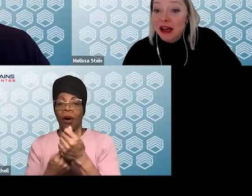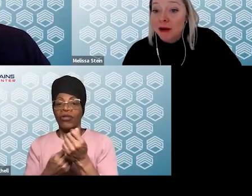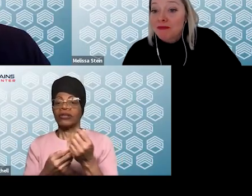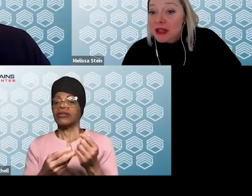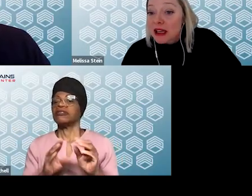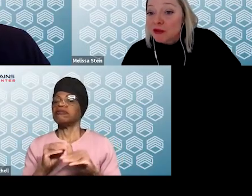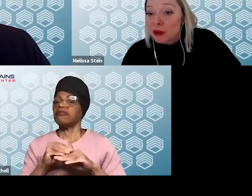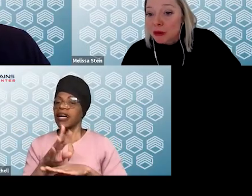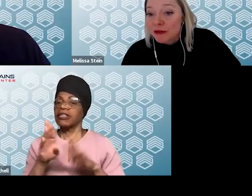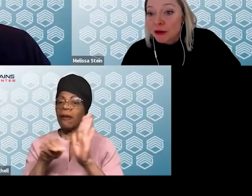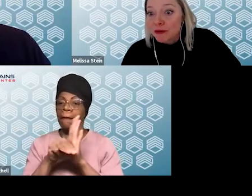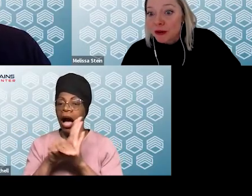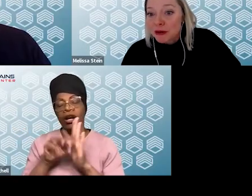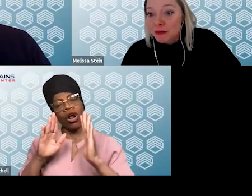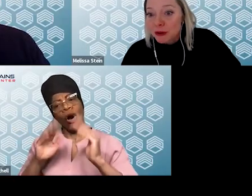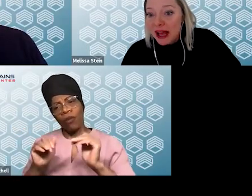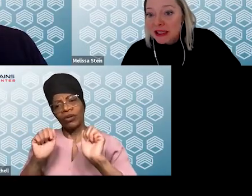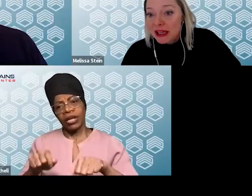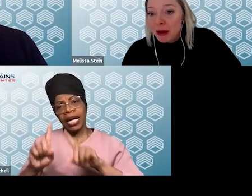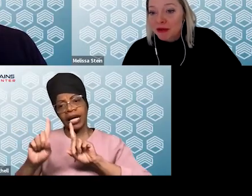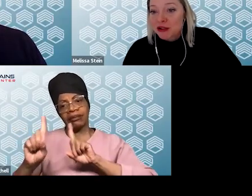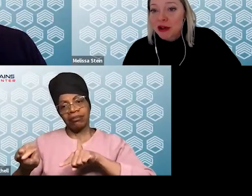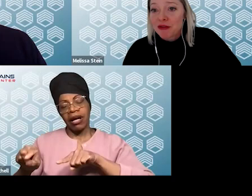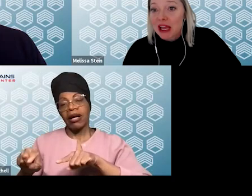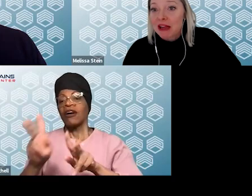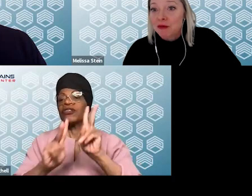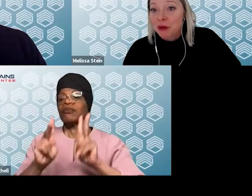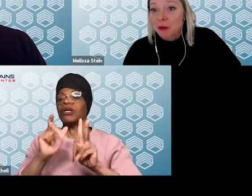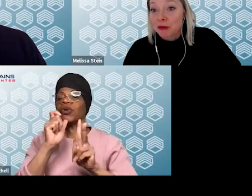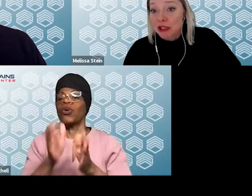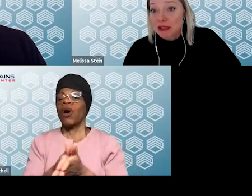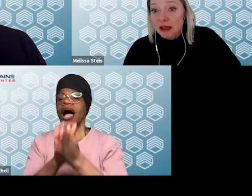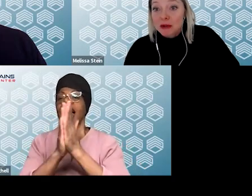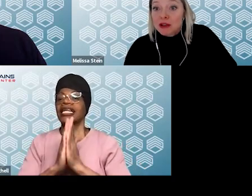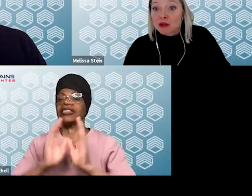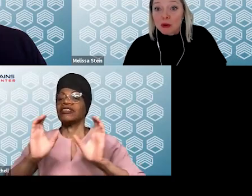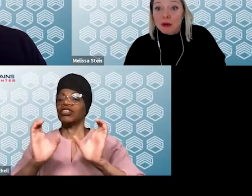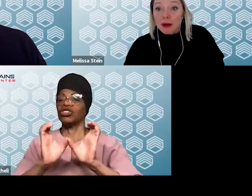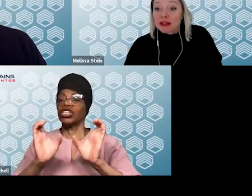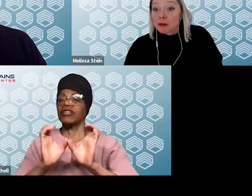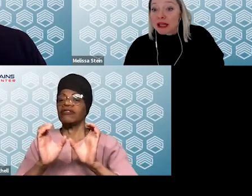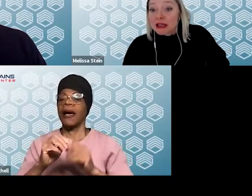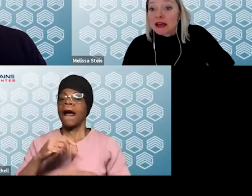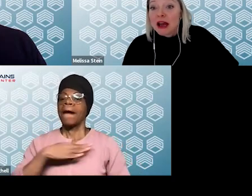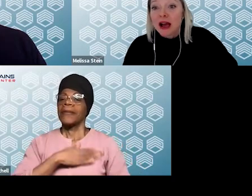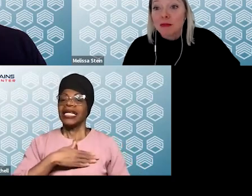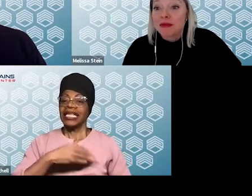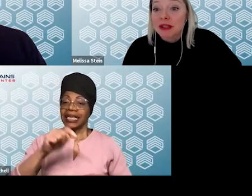And for those of you asking about this certificate, if you will just scroll up a little bit,